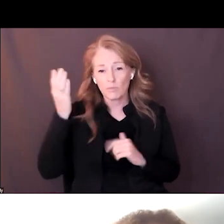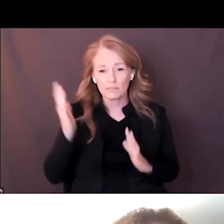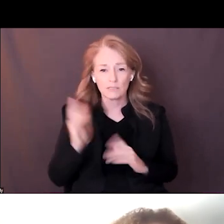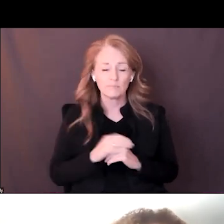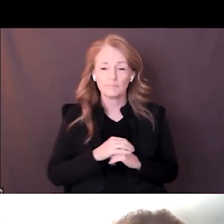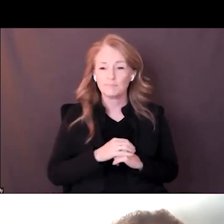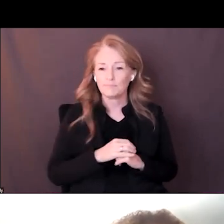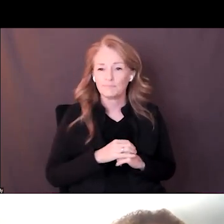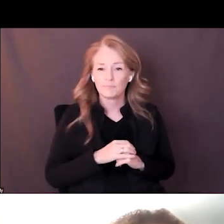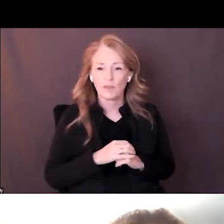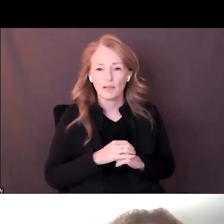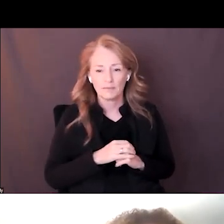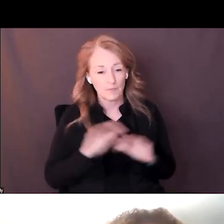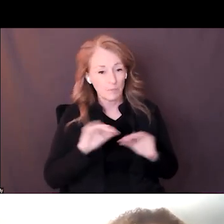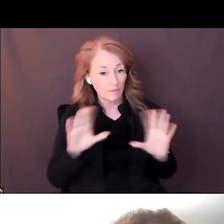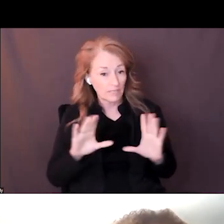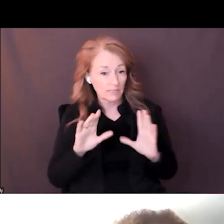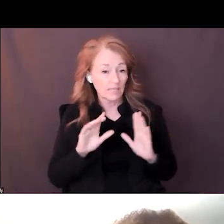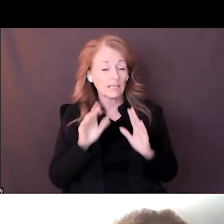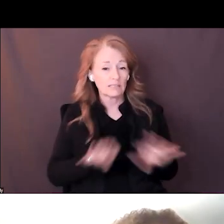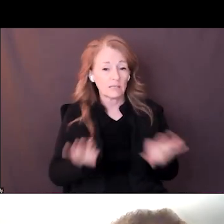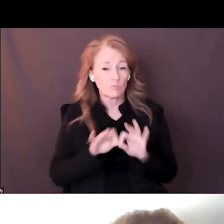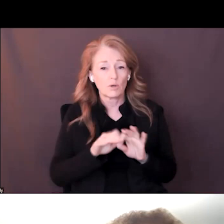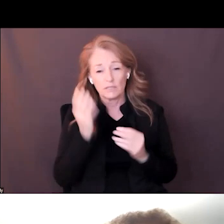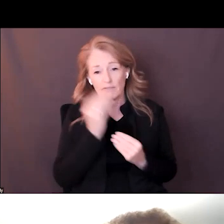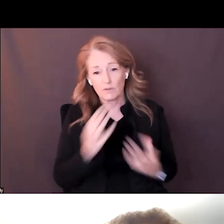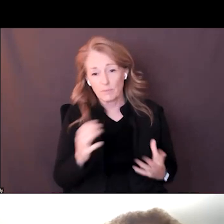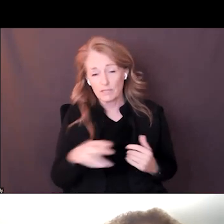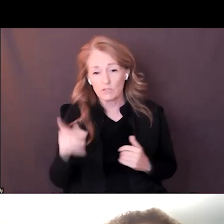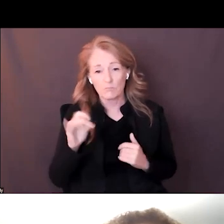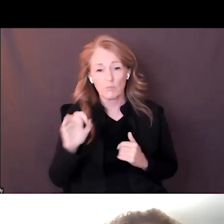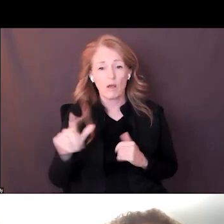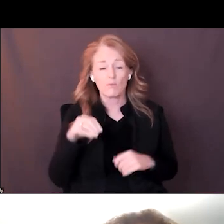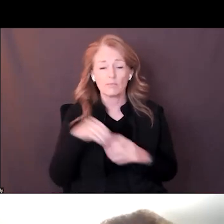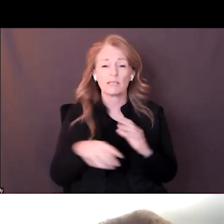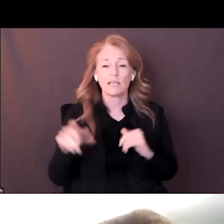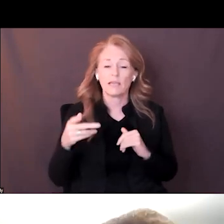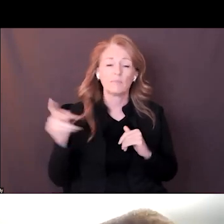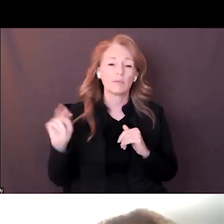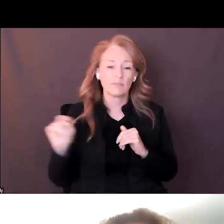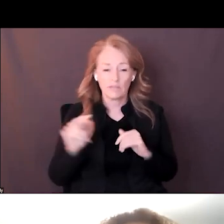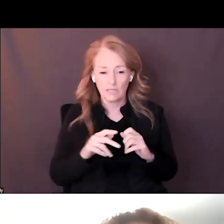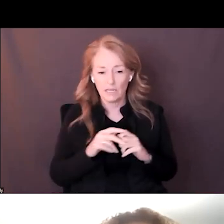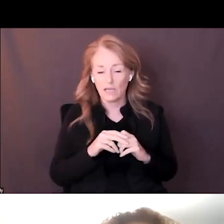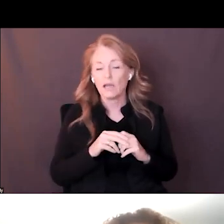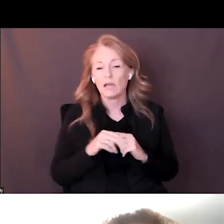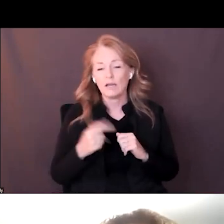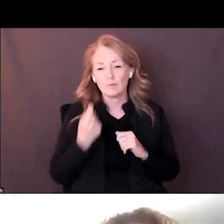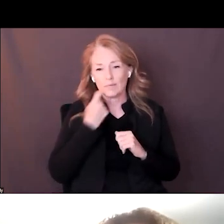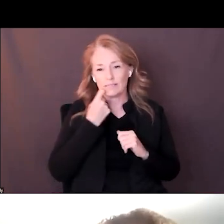WELL, PAUL WAS IN PENNSYLVANIA ON SEPTEMBER 14TH AS WE WORKED